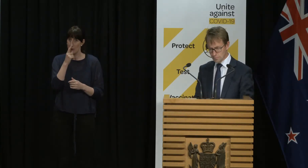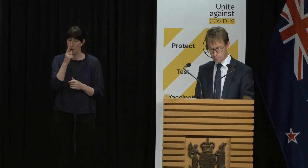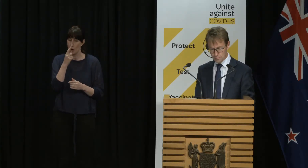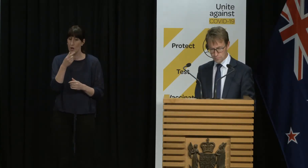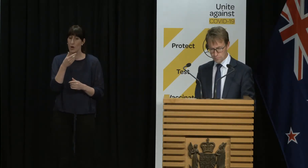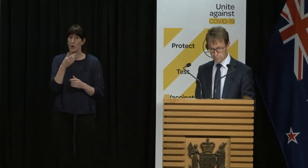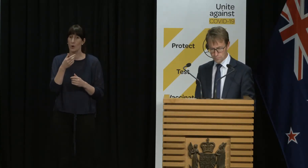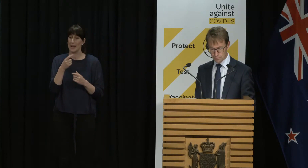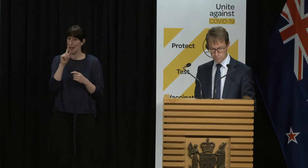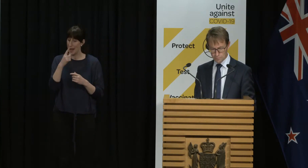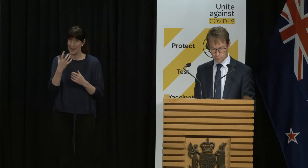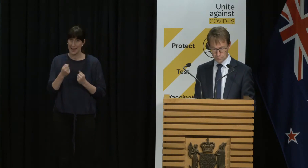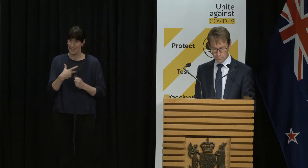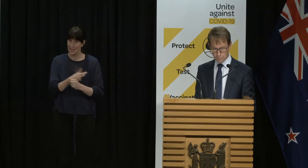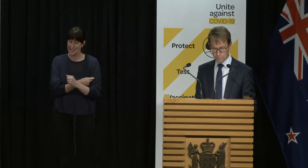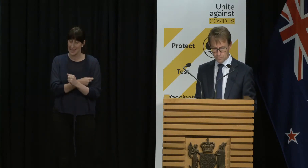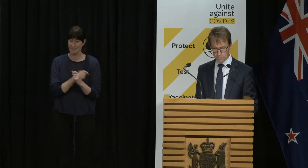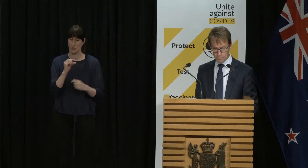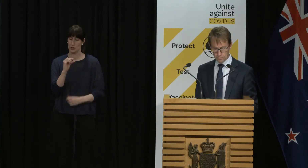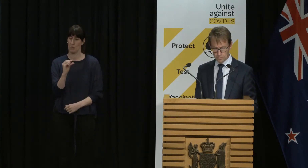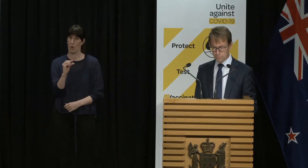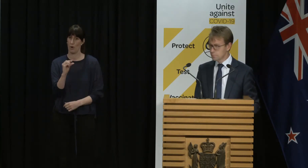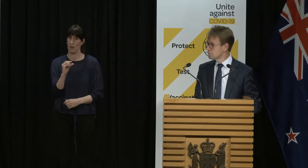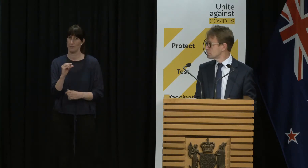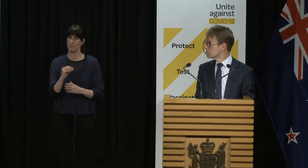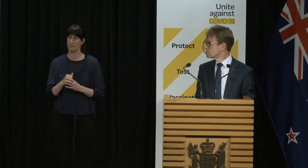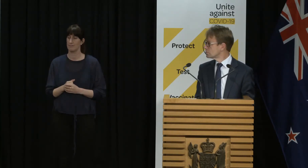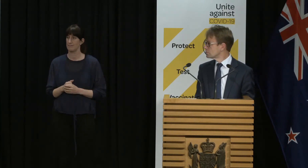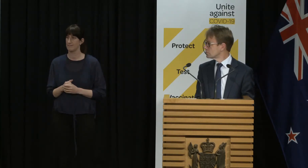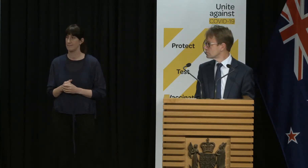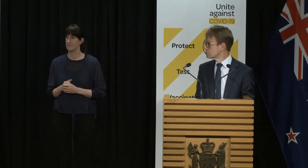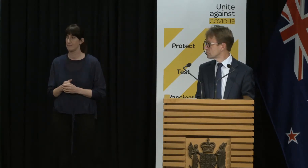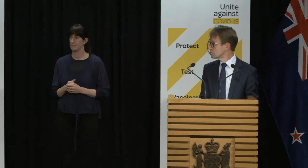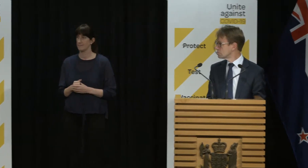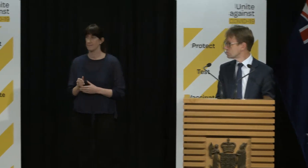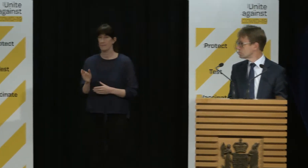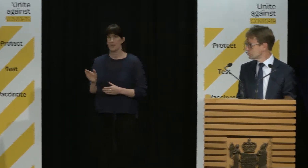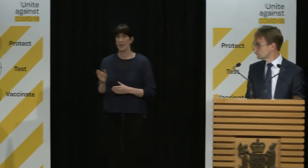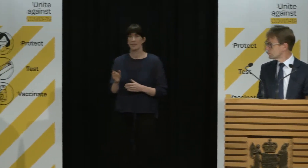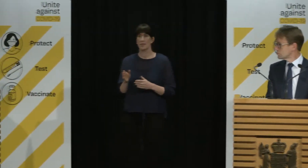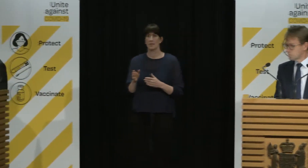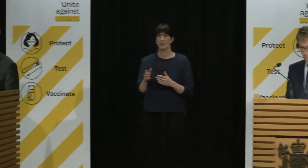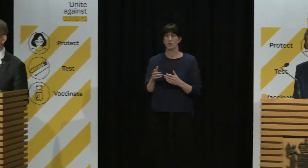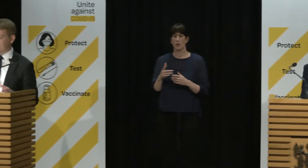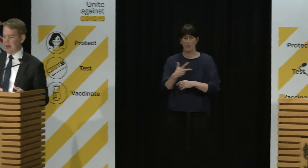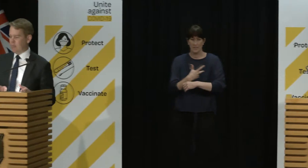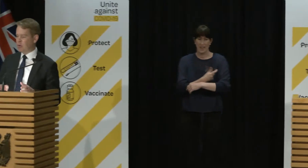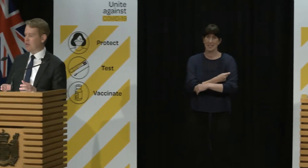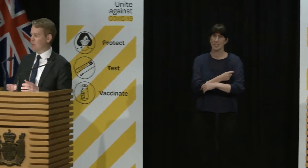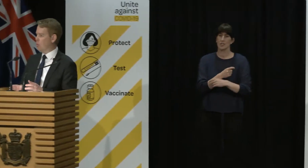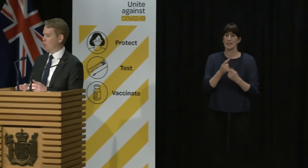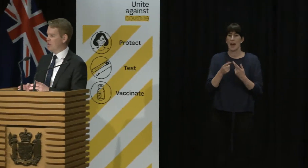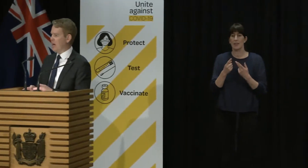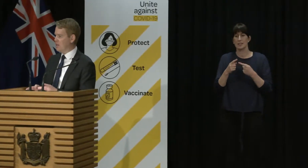We are expecting in both cases